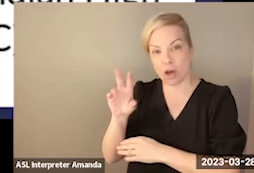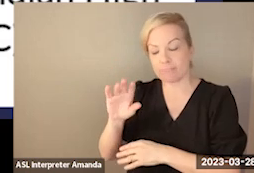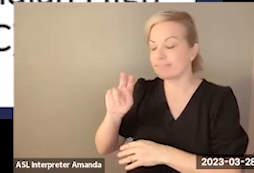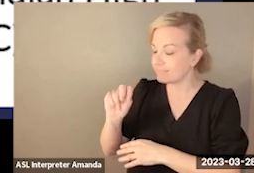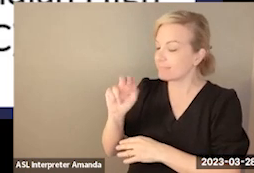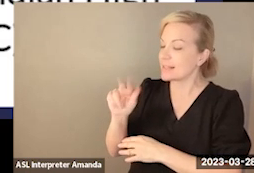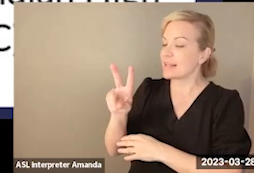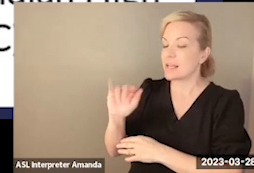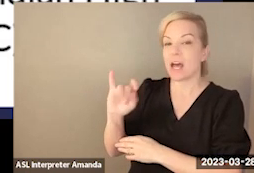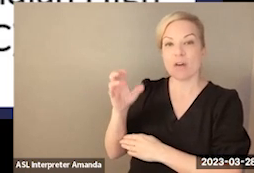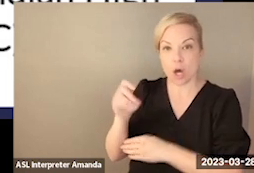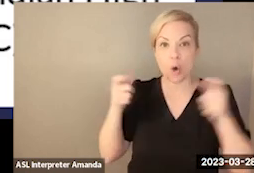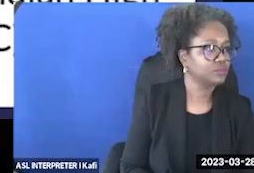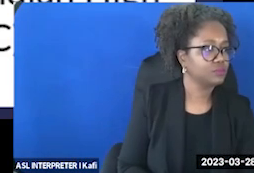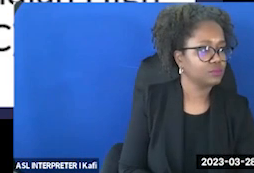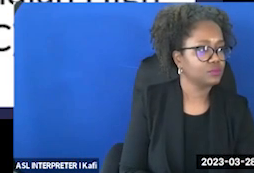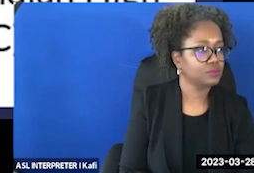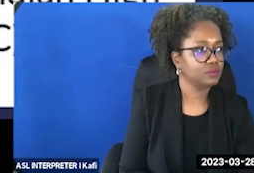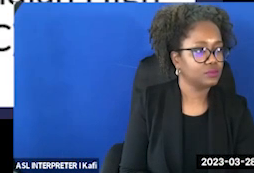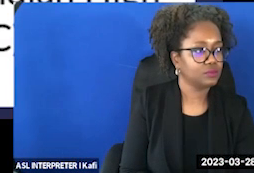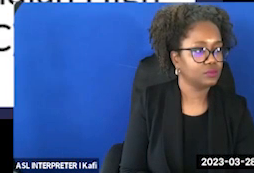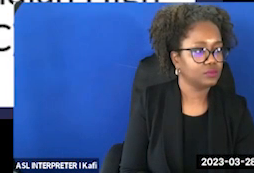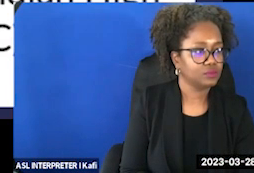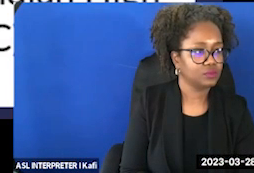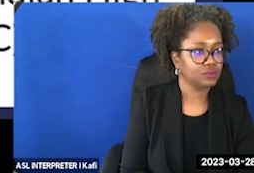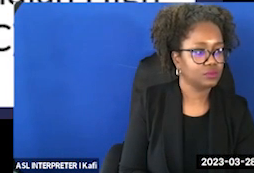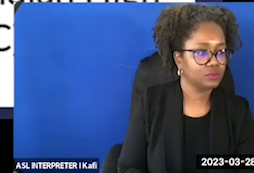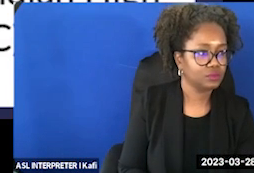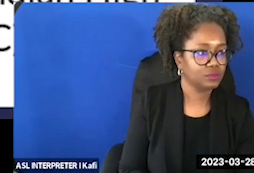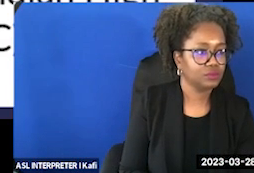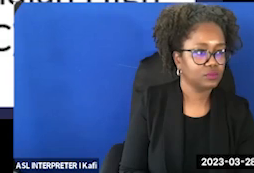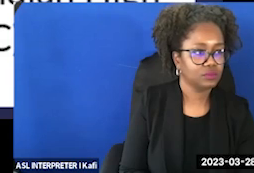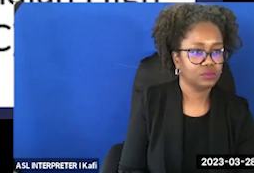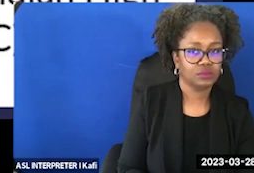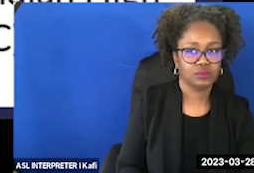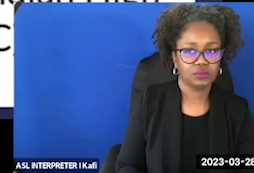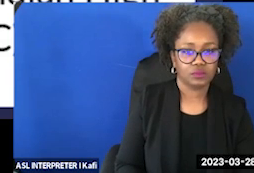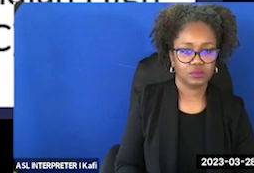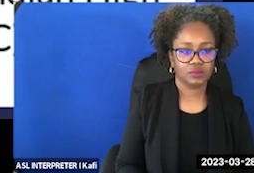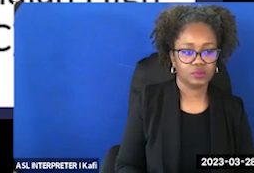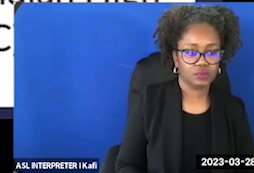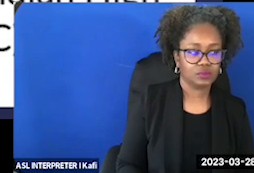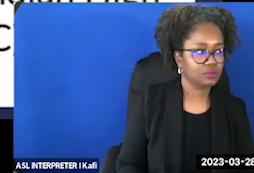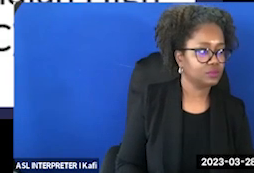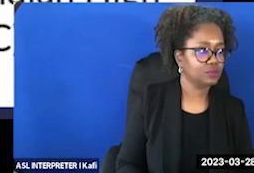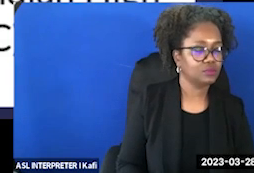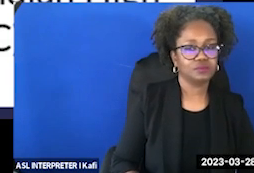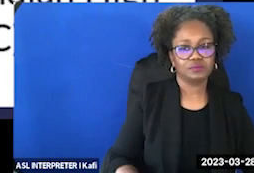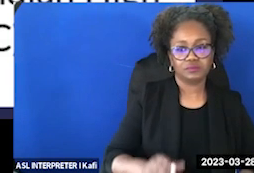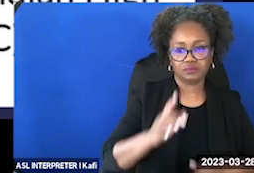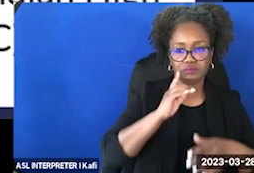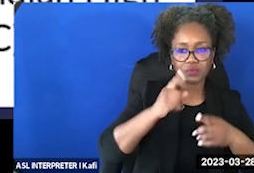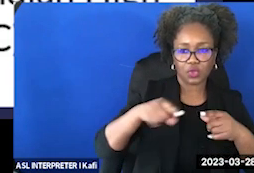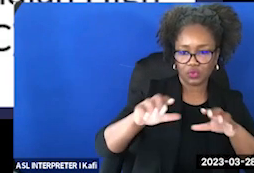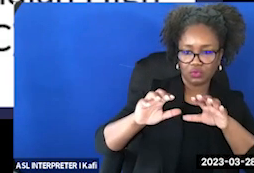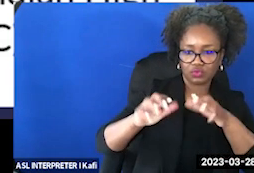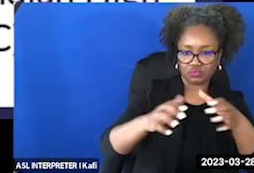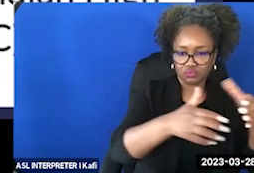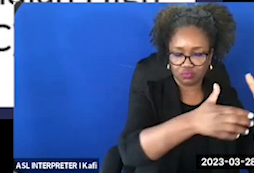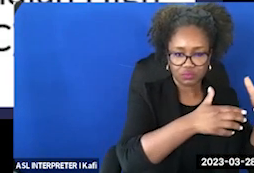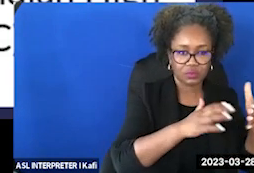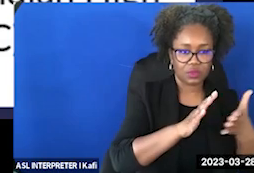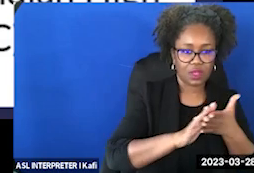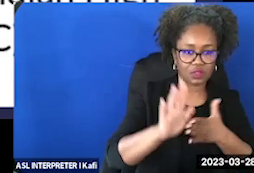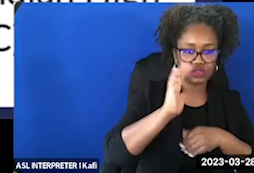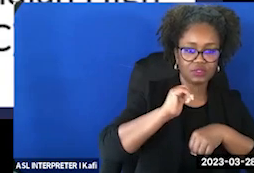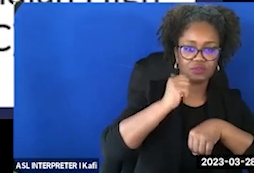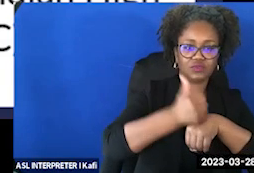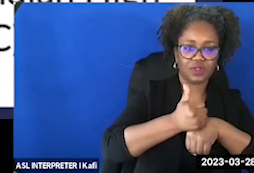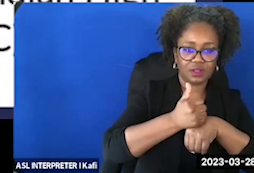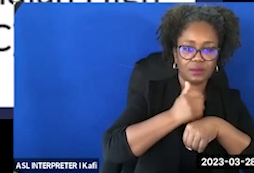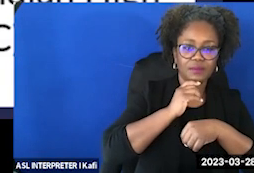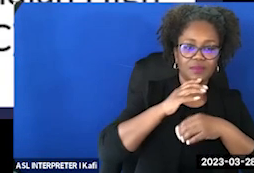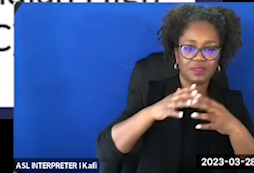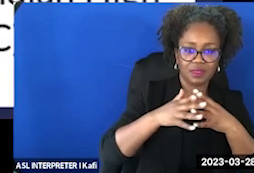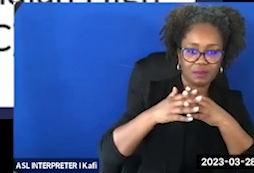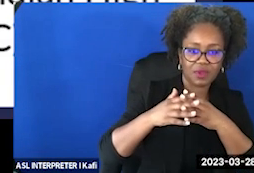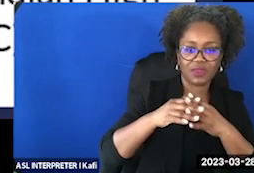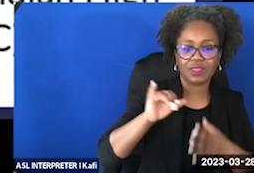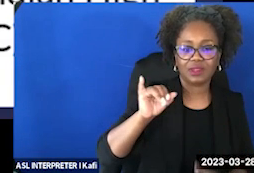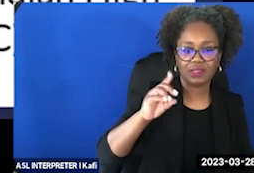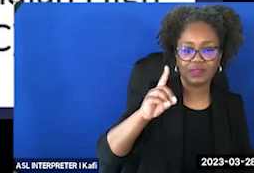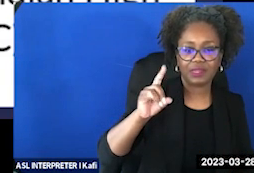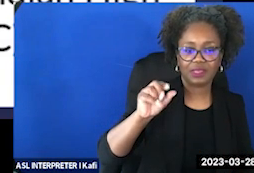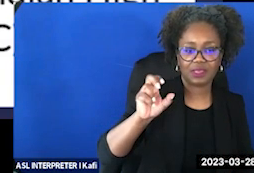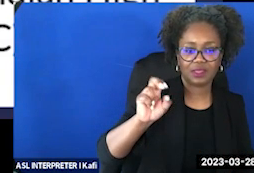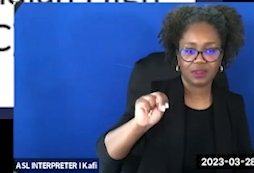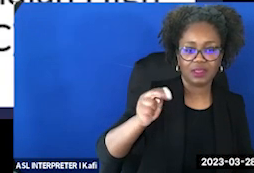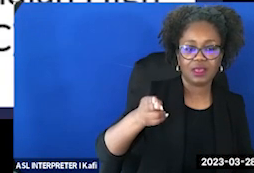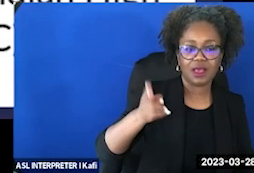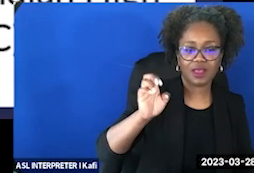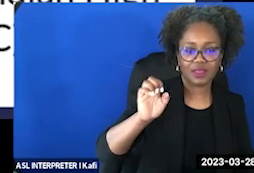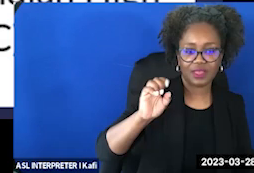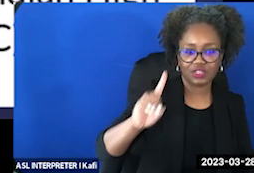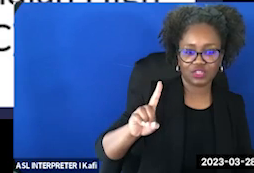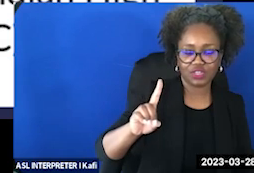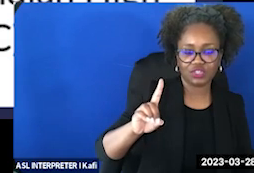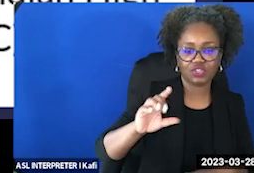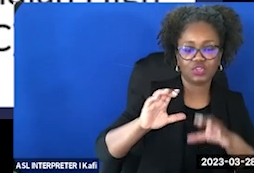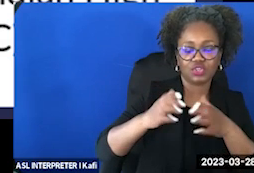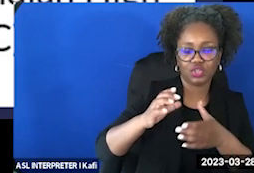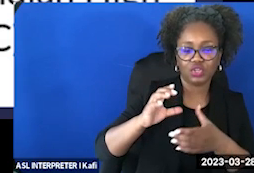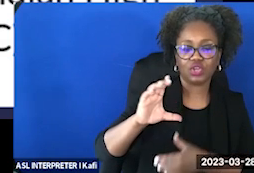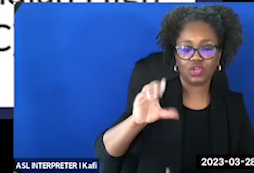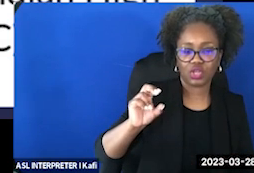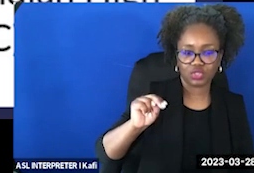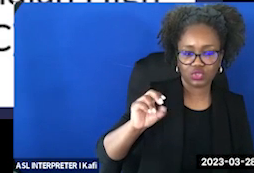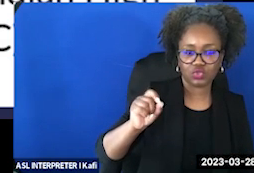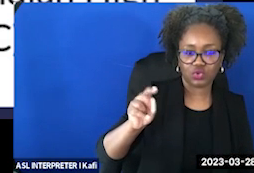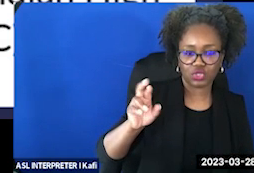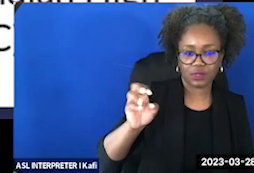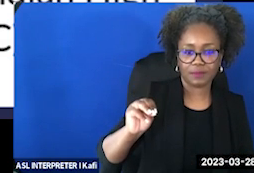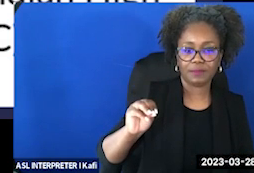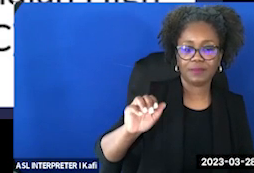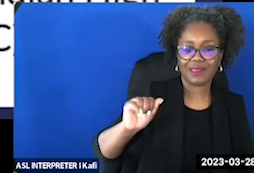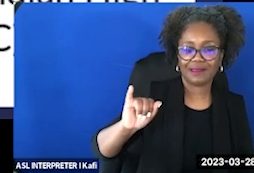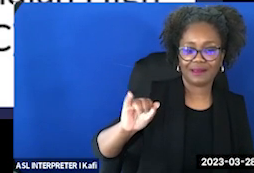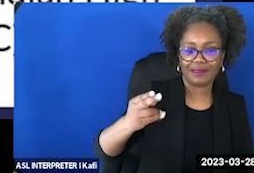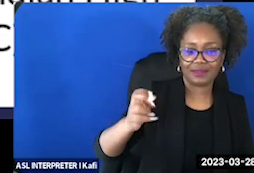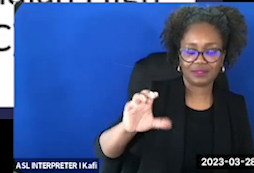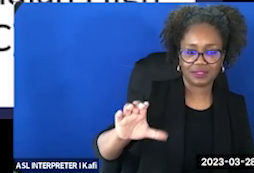Debbie Stine, Science & Technology Policy Academy: and then the These tribal colleges form the American Indian higher education consortium. So, though a lot of this, the early days started with black Americans. It was then spreading to other, You know minority populations.